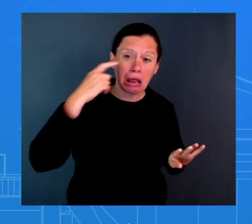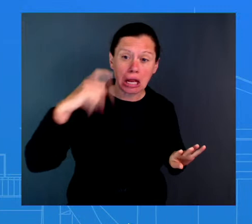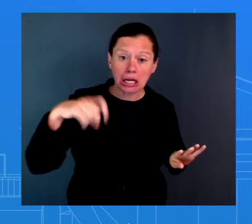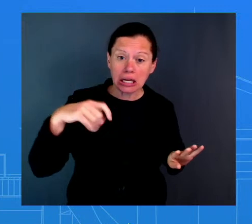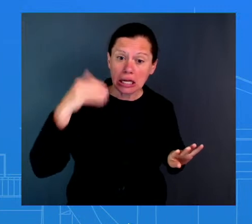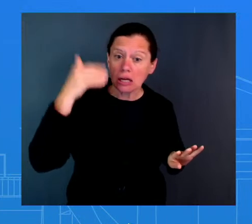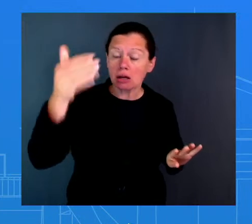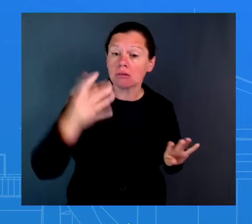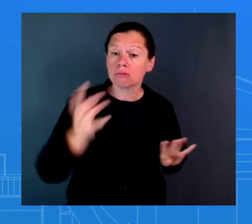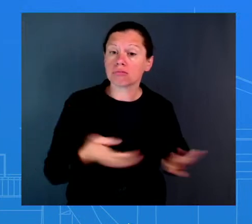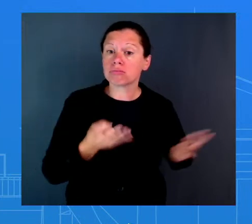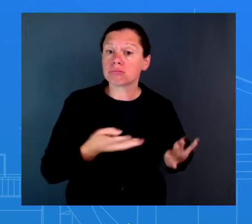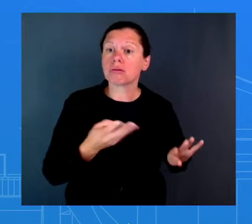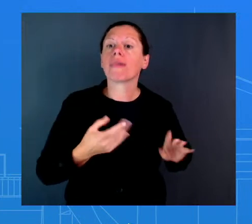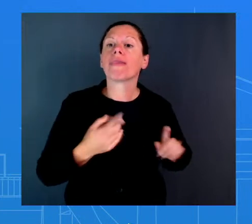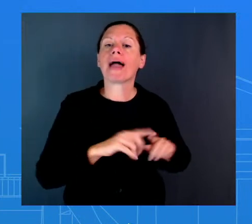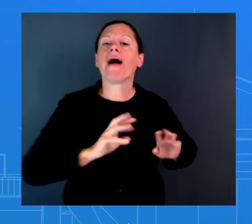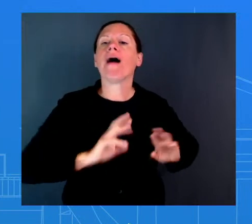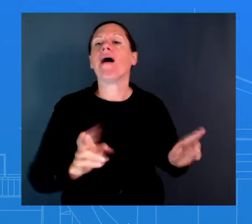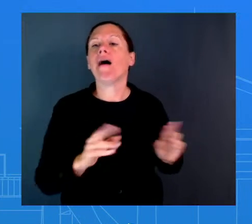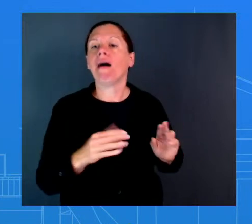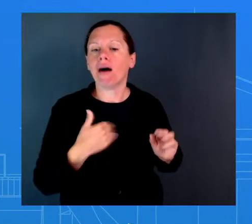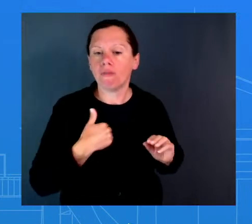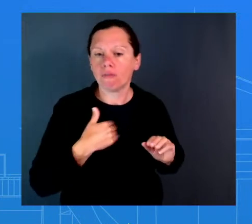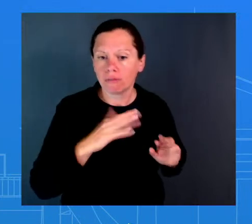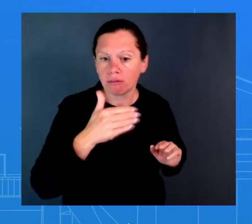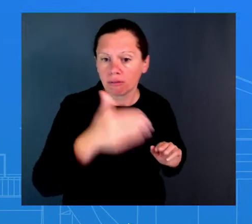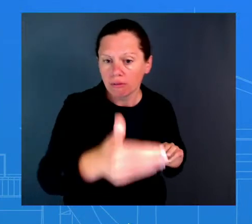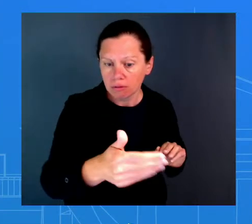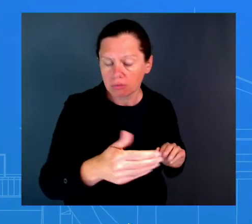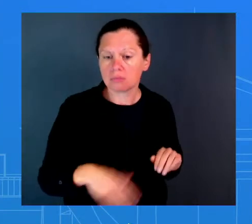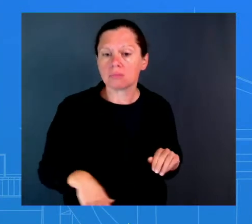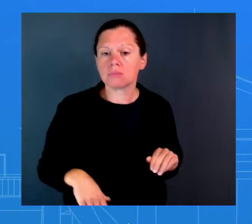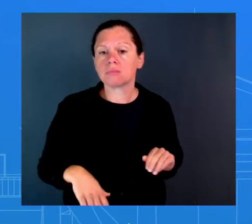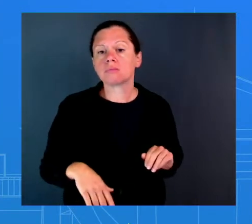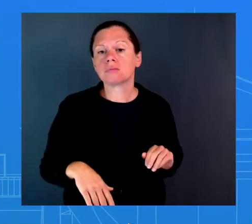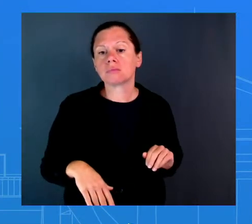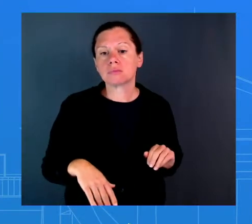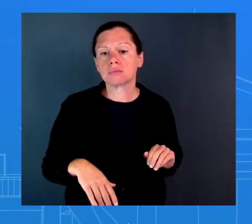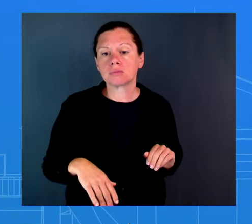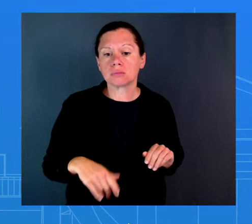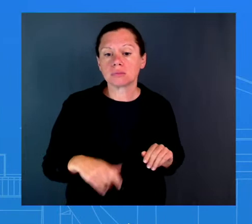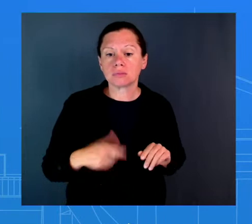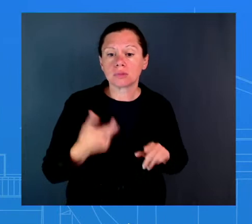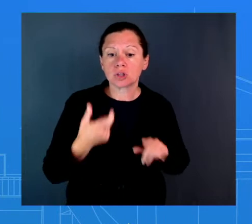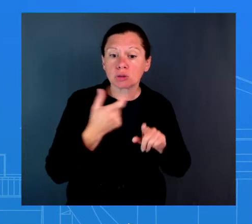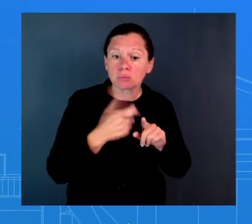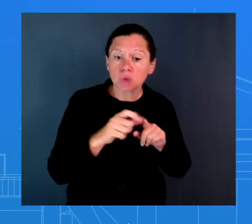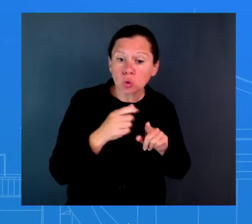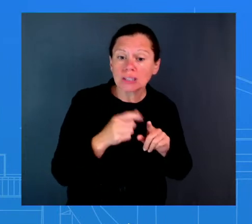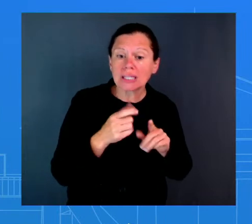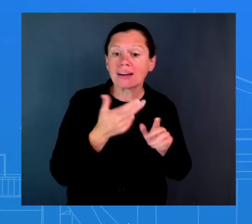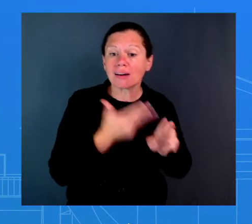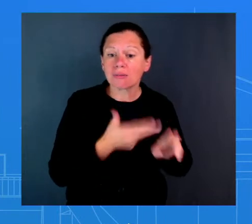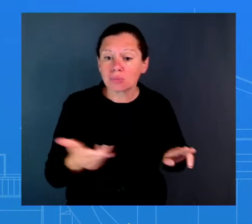and not just for munitions, but critical platforms as well. We inherited a defense industrial base that --